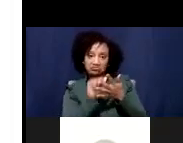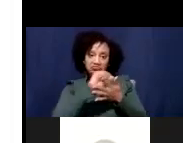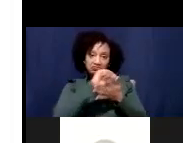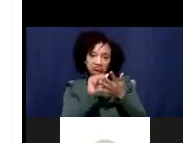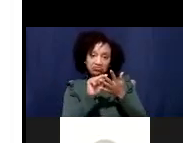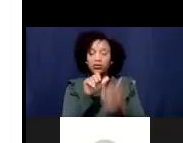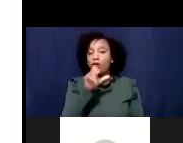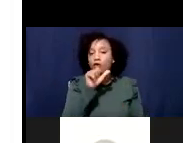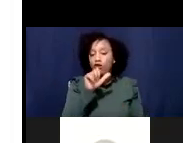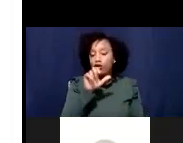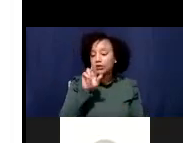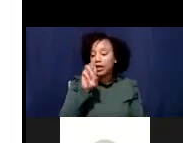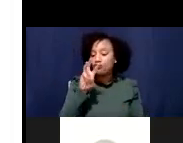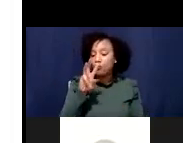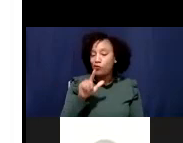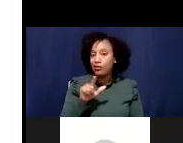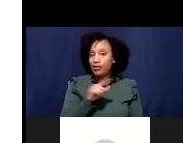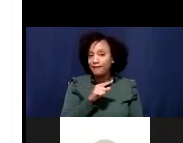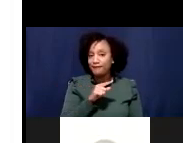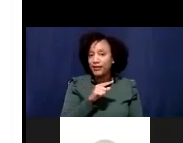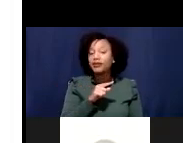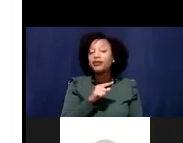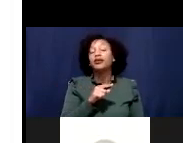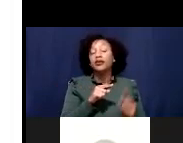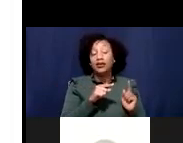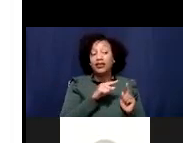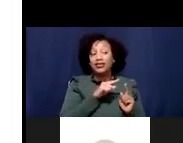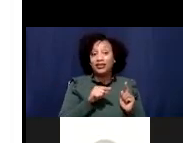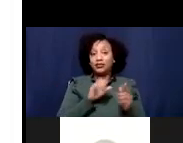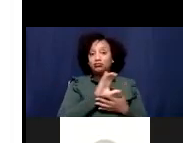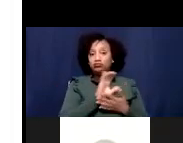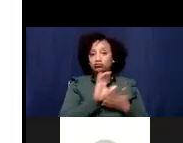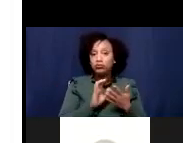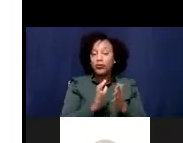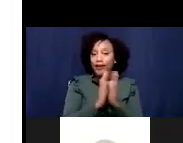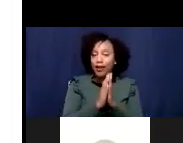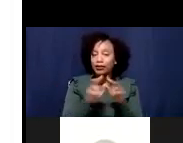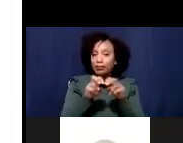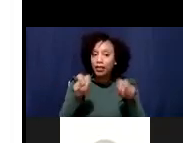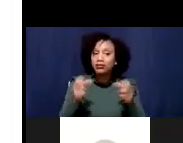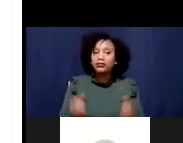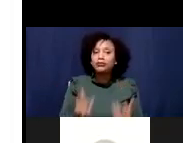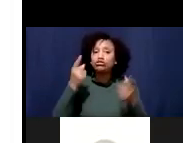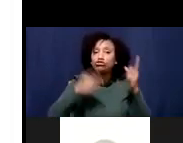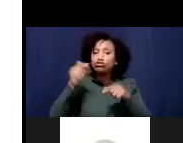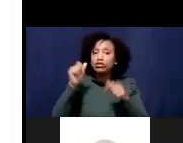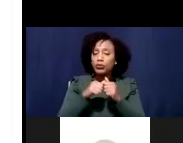to the left and within this criterion, we ask the panelists to what extent do you agree with the following,